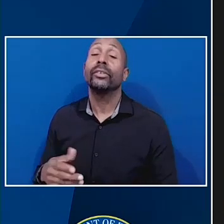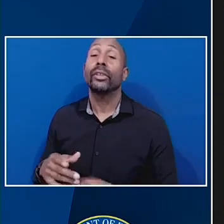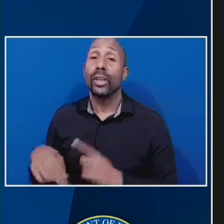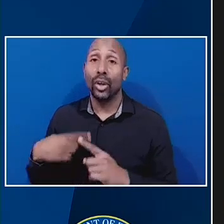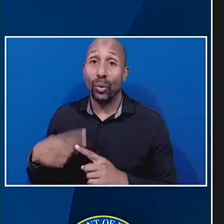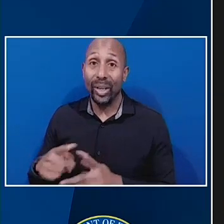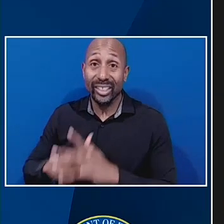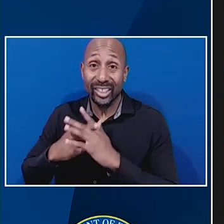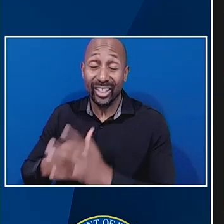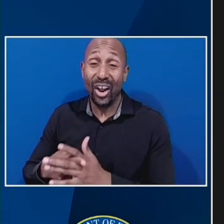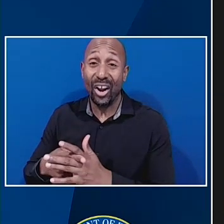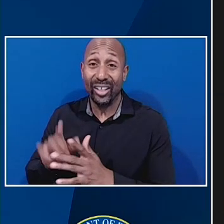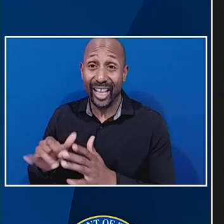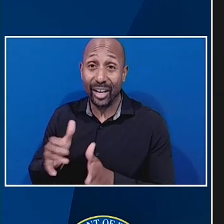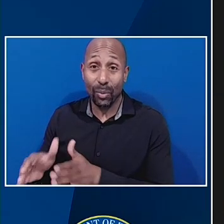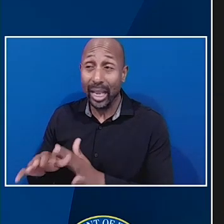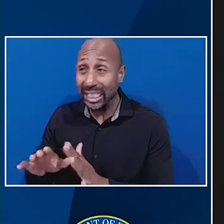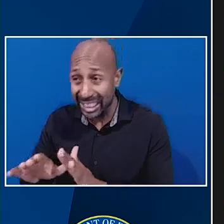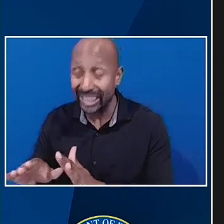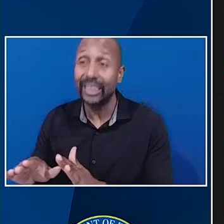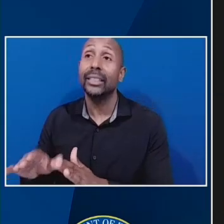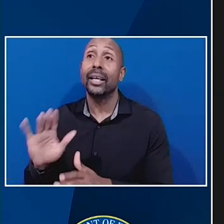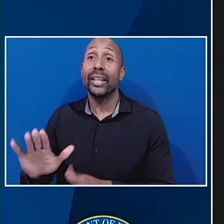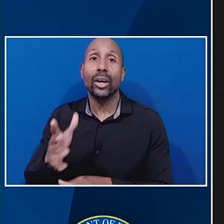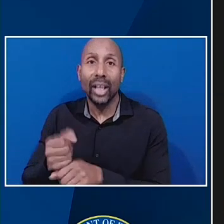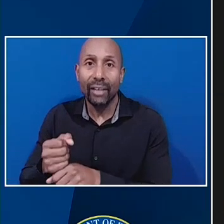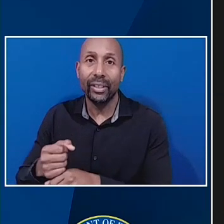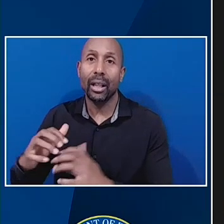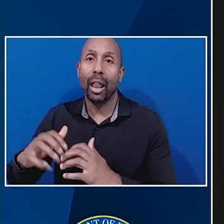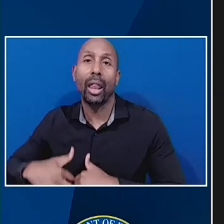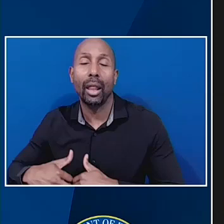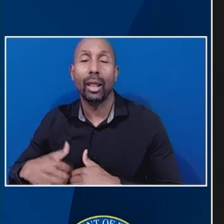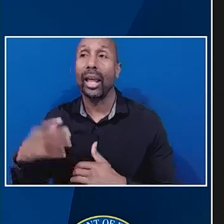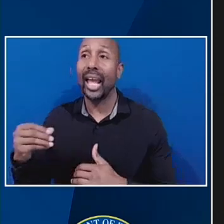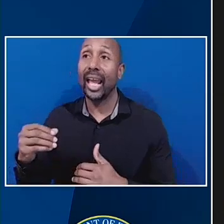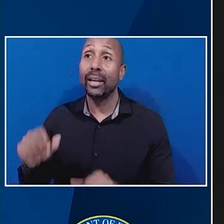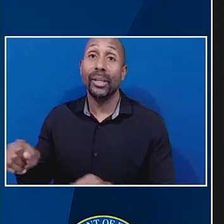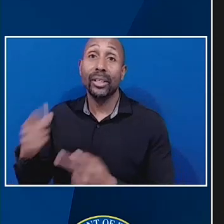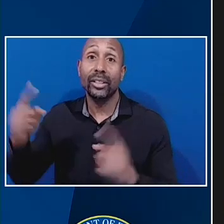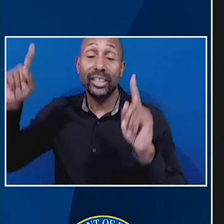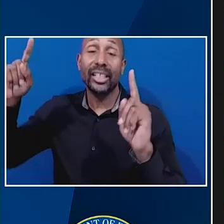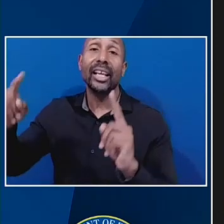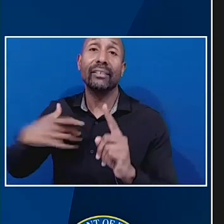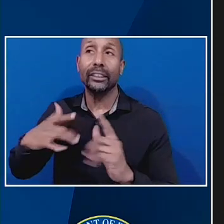their confidence and consequently, their ability to succeed in the course. My campus currently does not offer